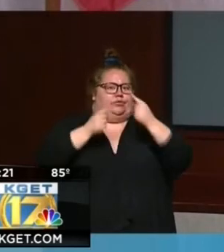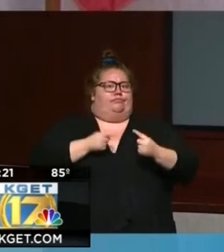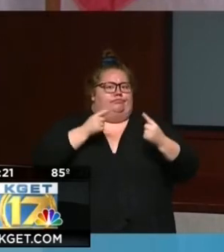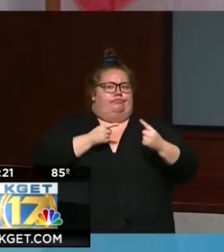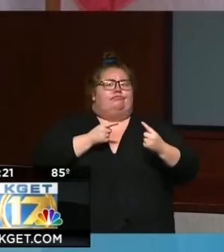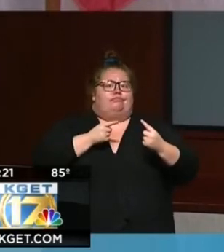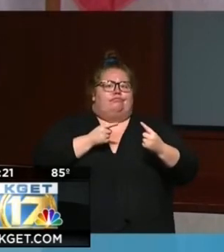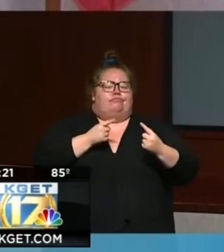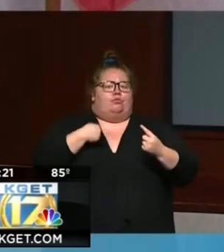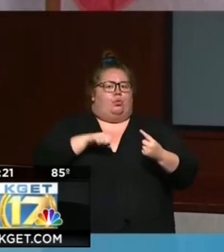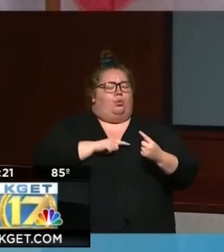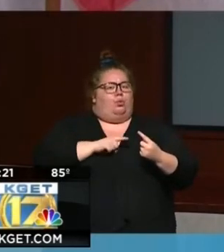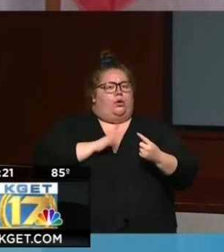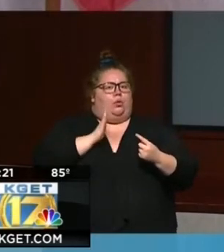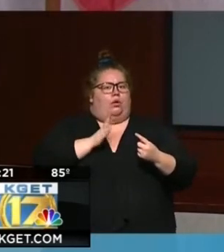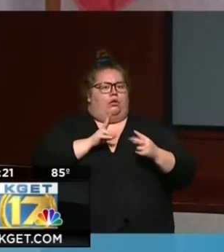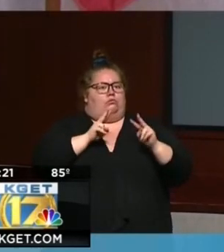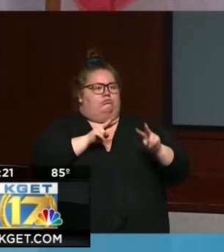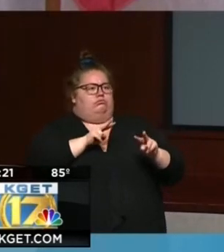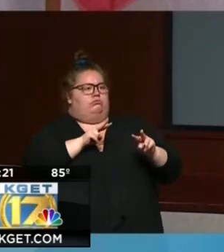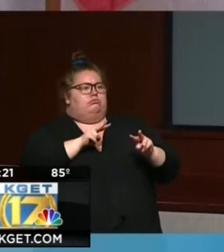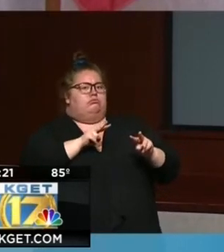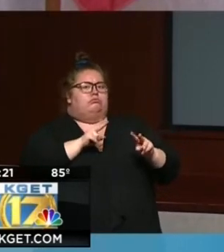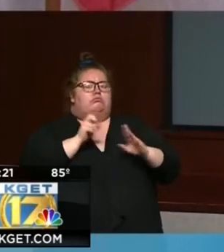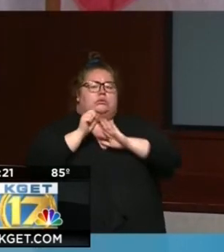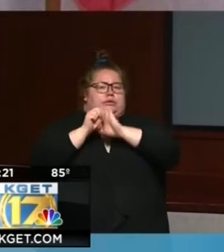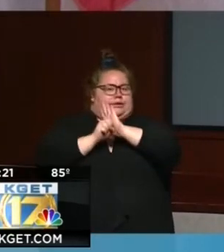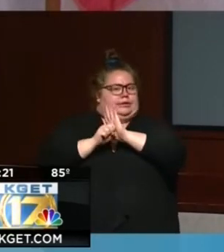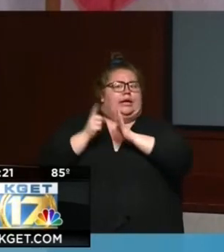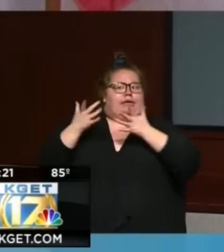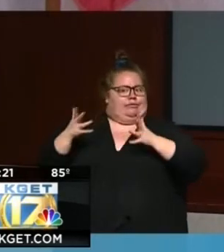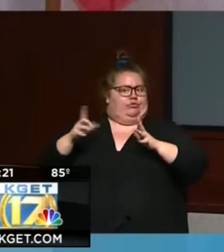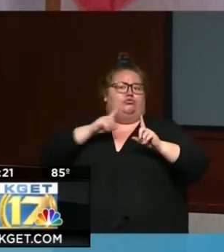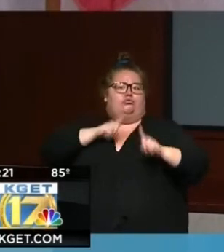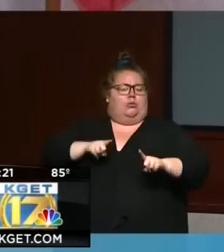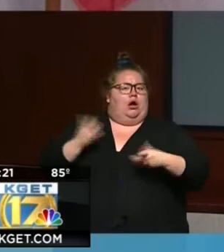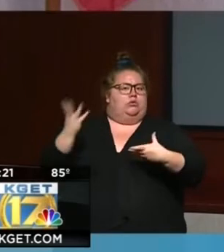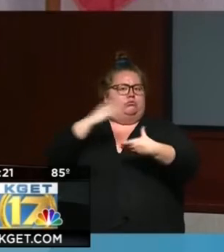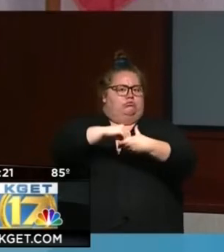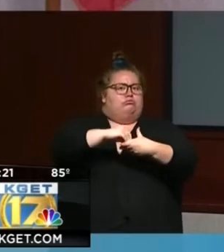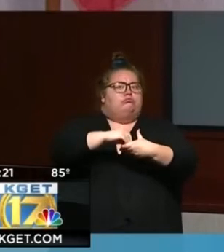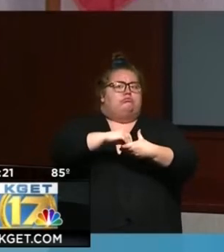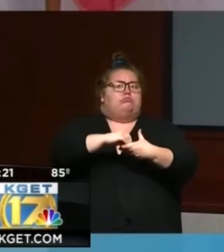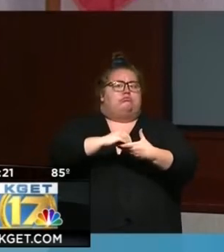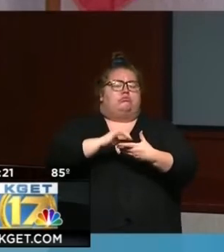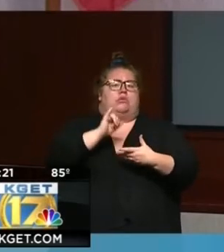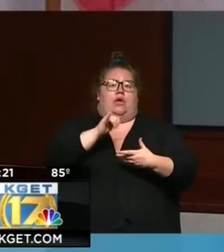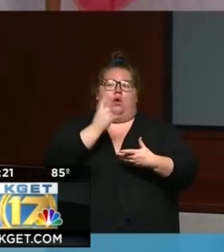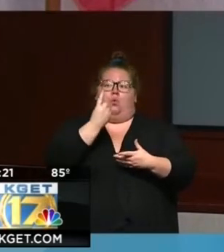PROBLEMATIC, UP AND DOWN THE STATE IN MANY COUNTIES. SO WE ARE SOMETHING TO WATCH